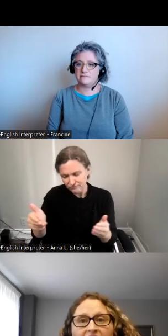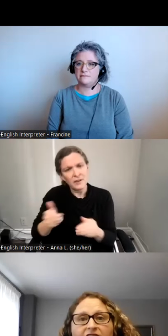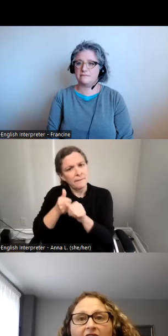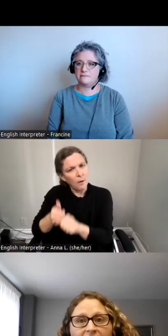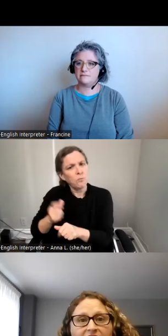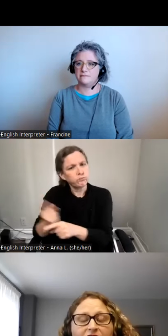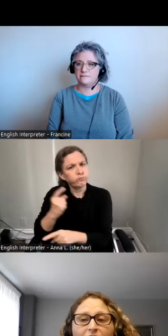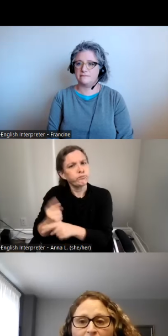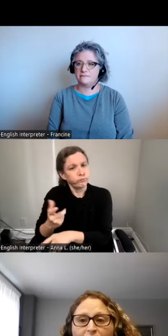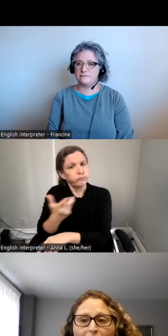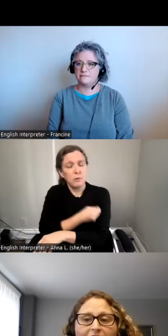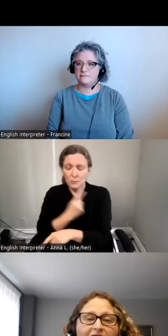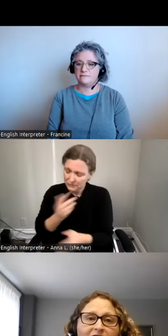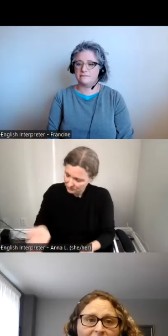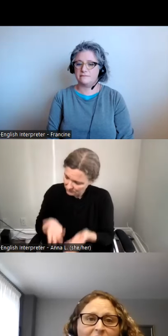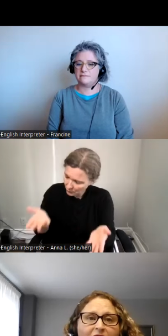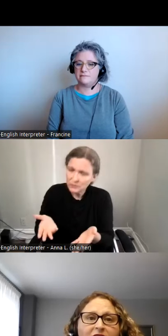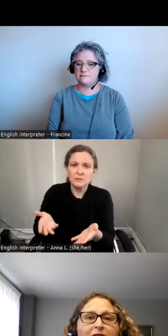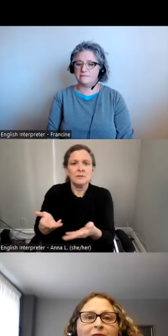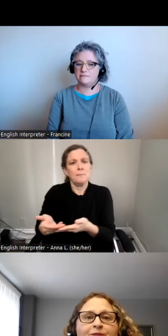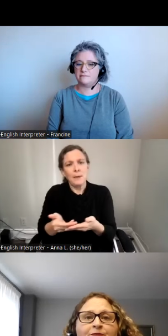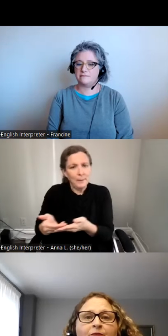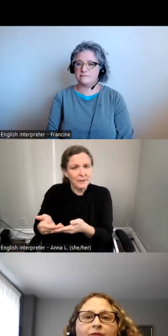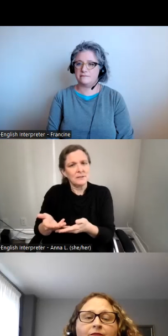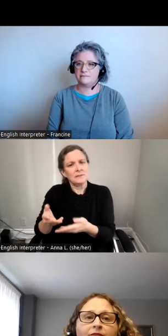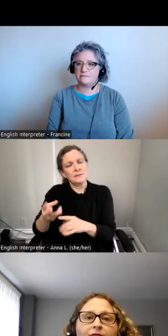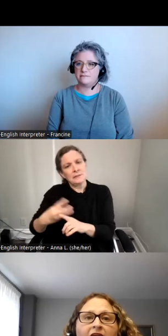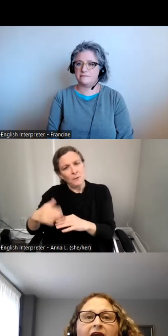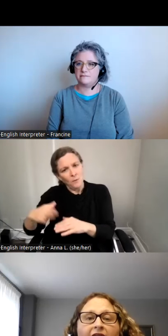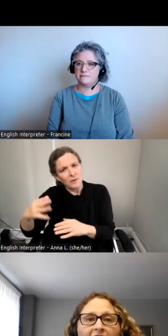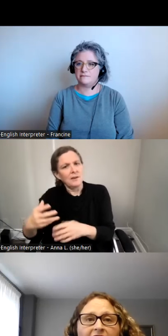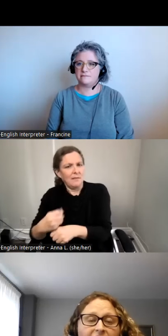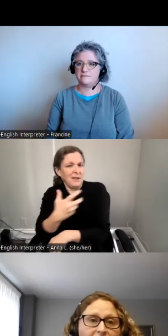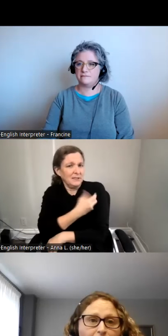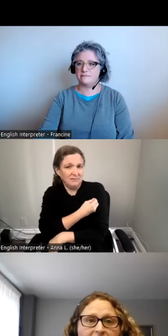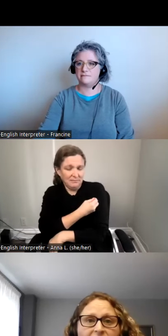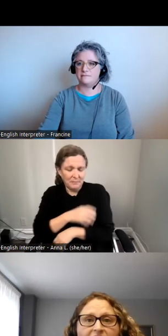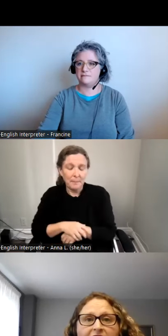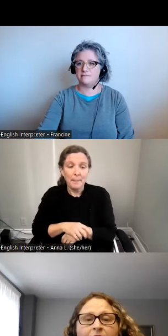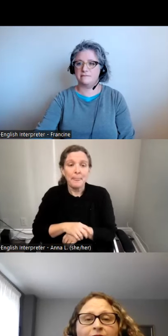Covid vaccine. There is no need to leave a gap. It is safe to move forward and advised to move